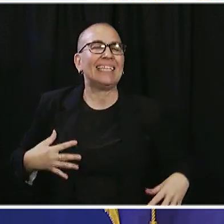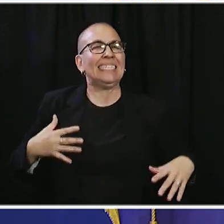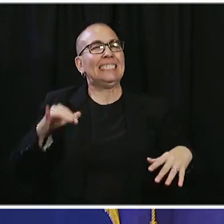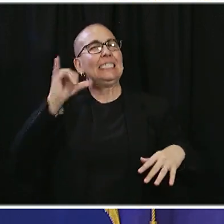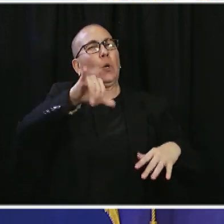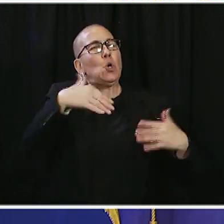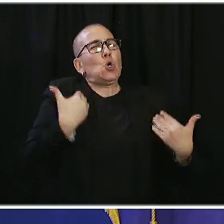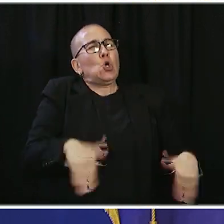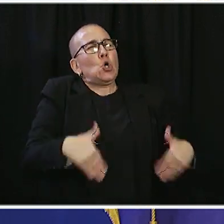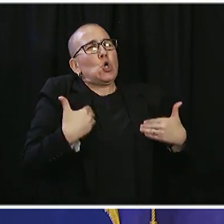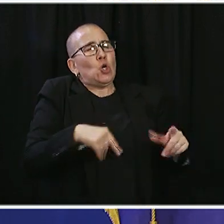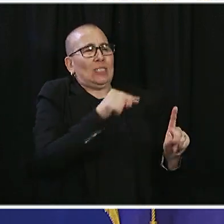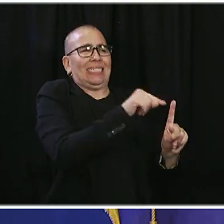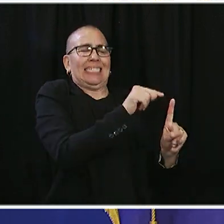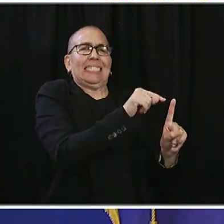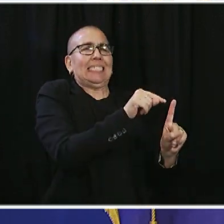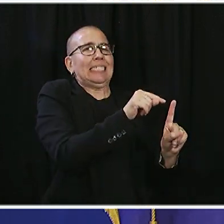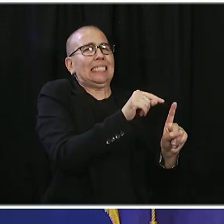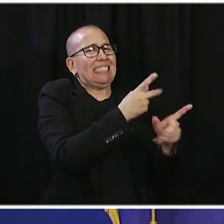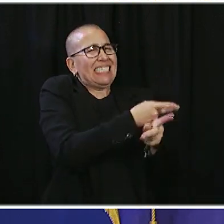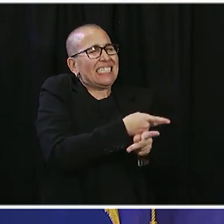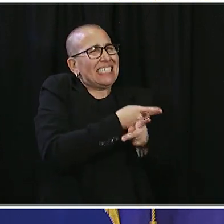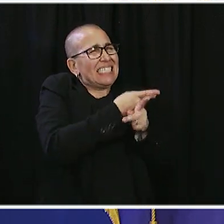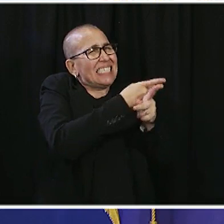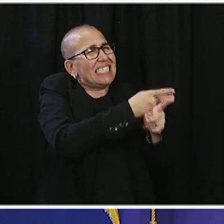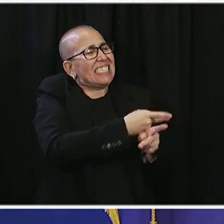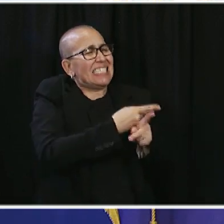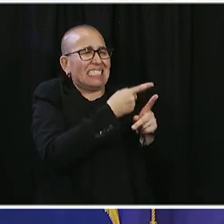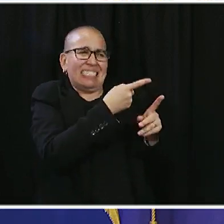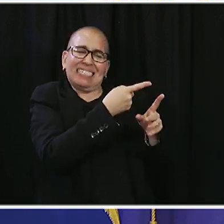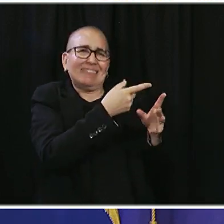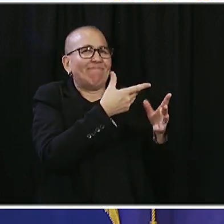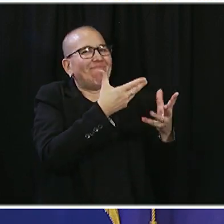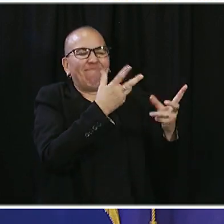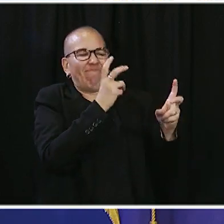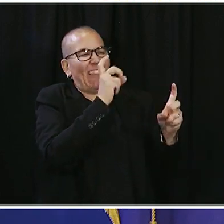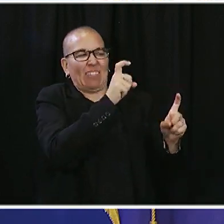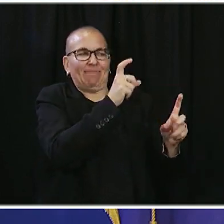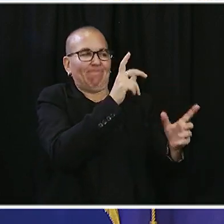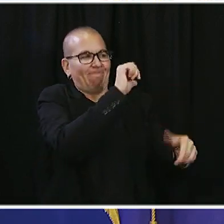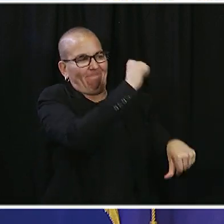GIVEN THE EXERTION, THE HEAVY BREATHING, THE SWEAT. IT WILL BE INDOORS AND OUTDOORS OF